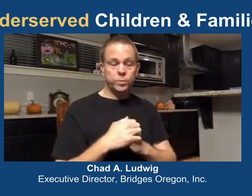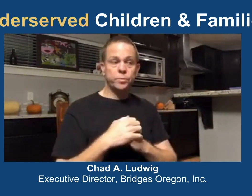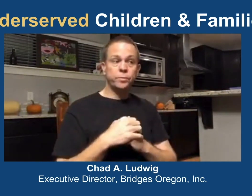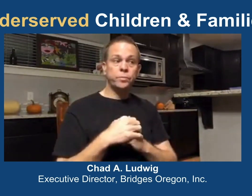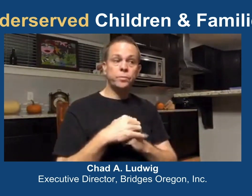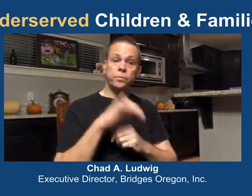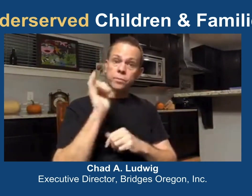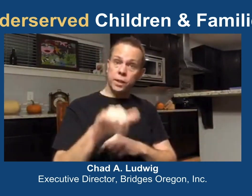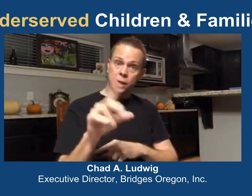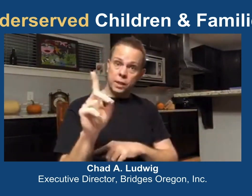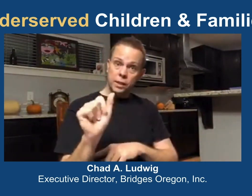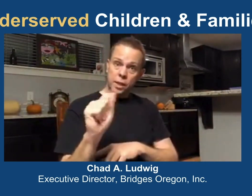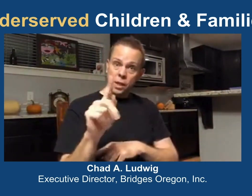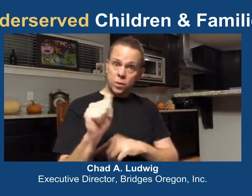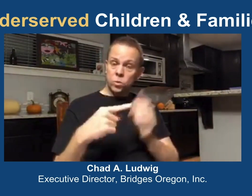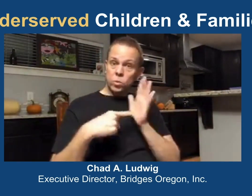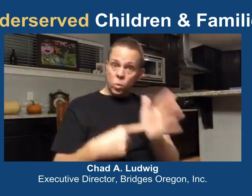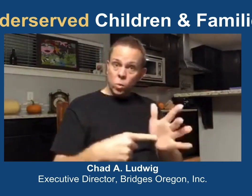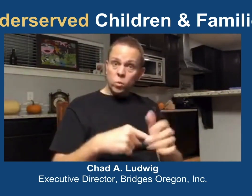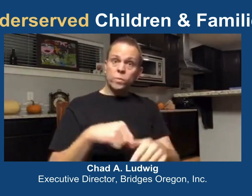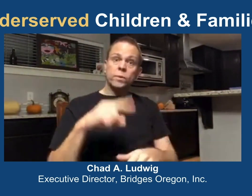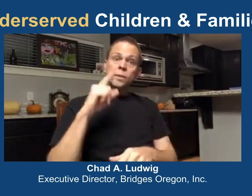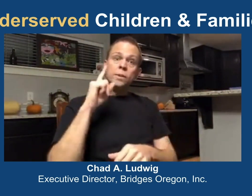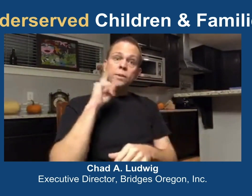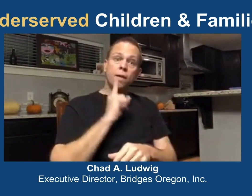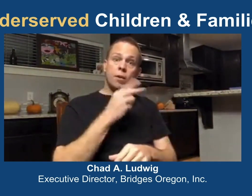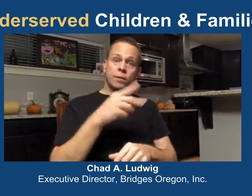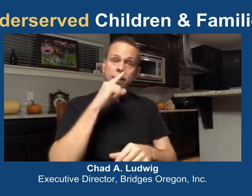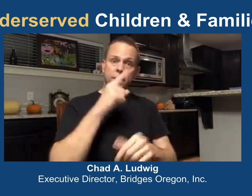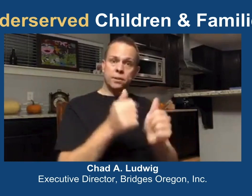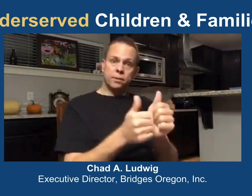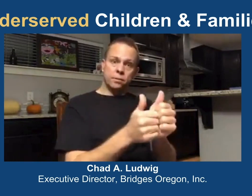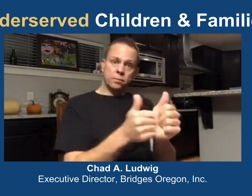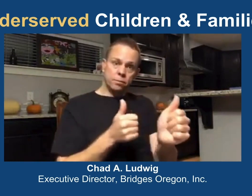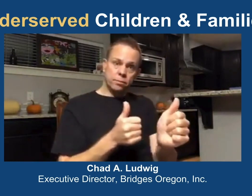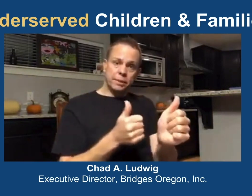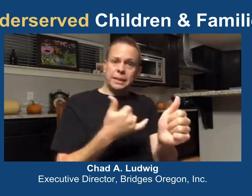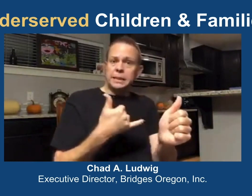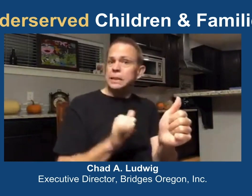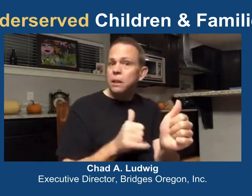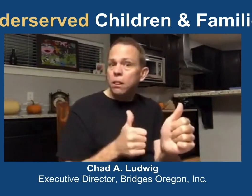That data shows that deaf and hard of hearing kids are still delayed.